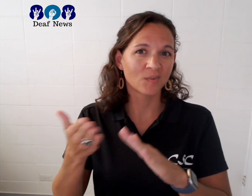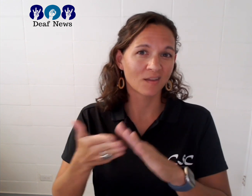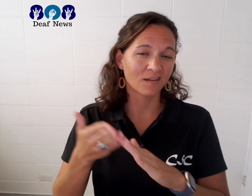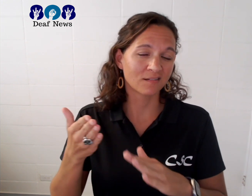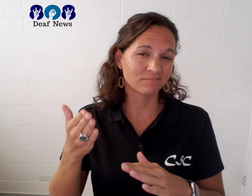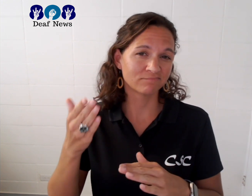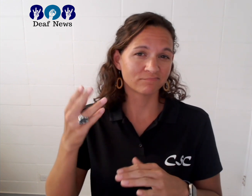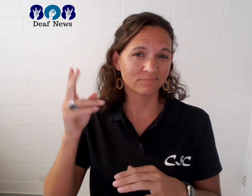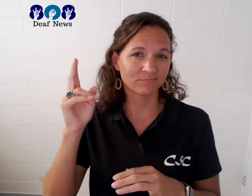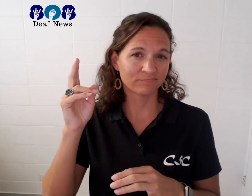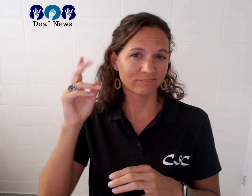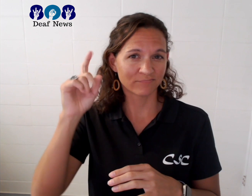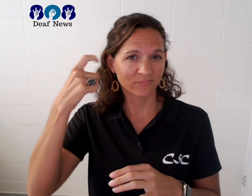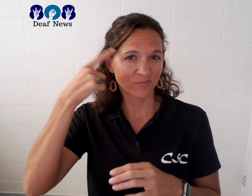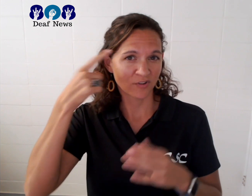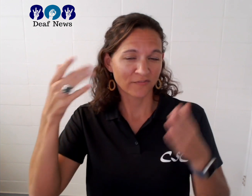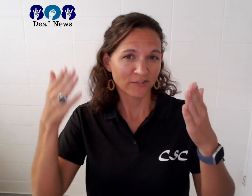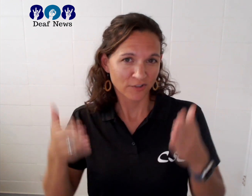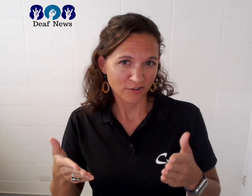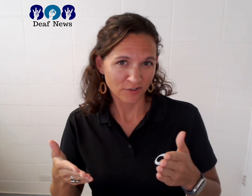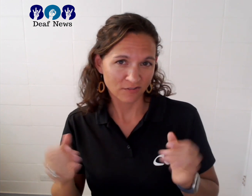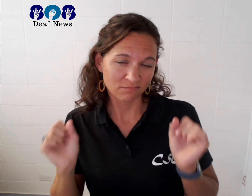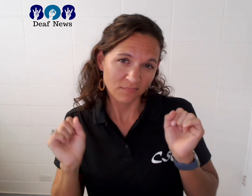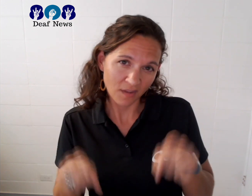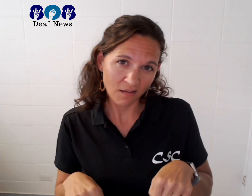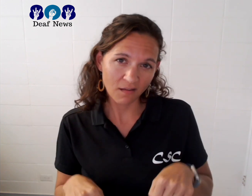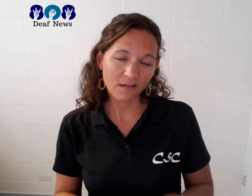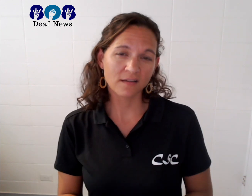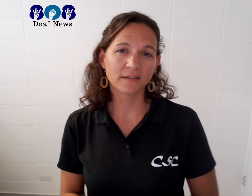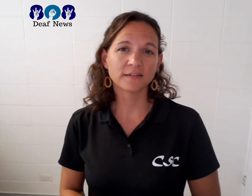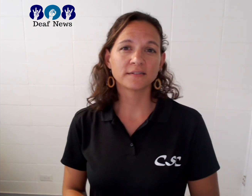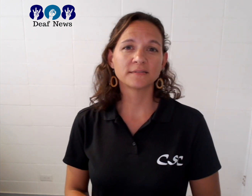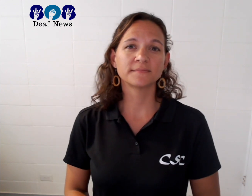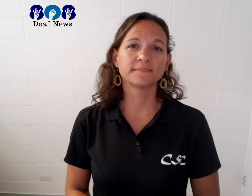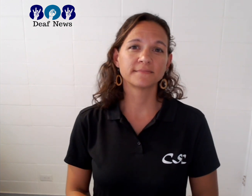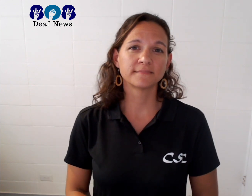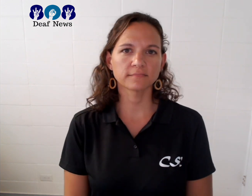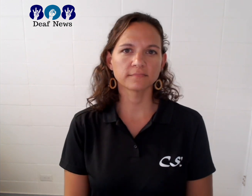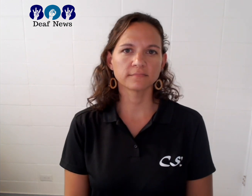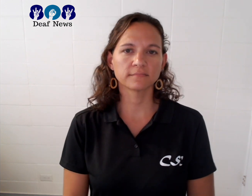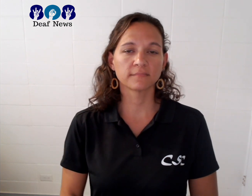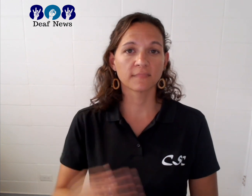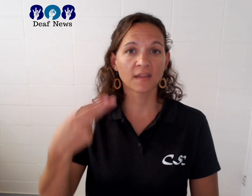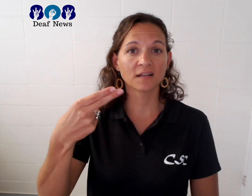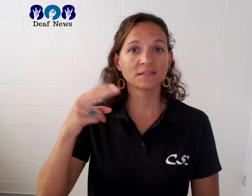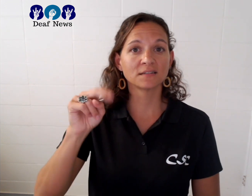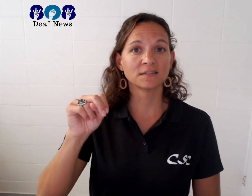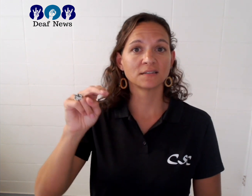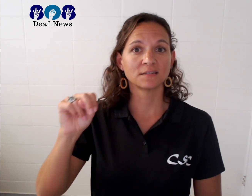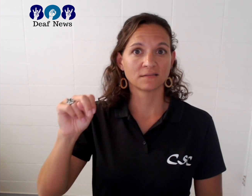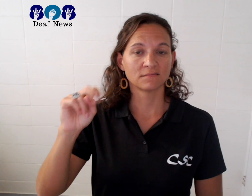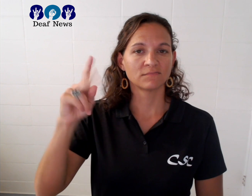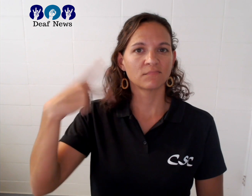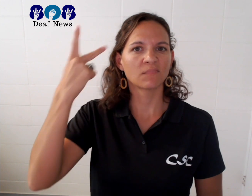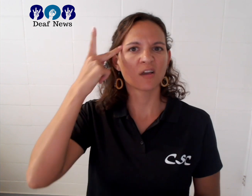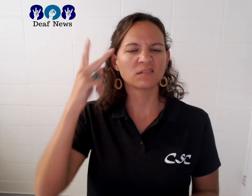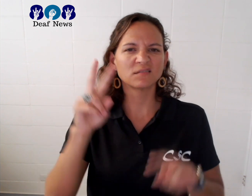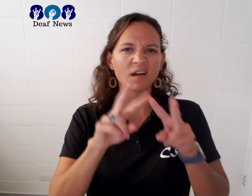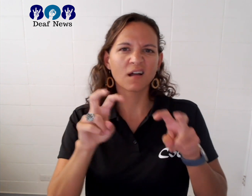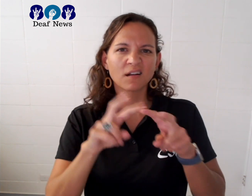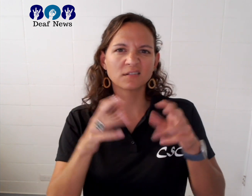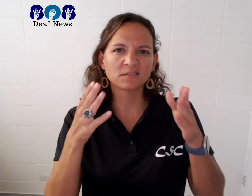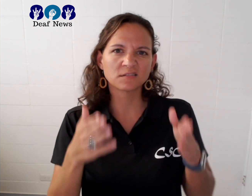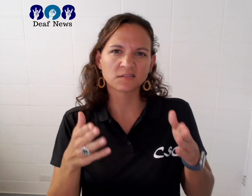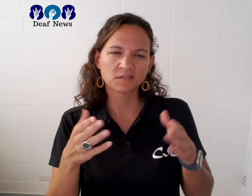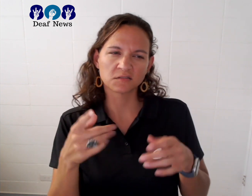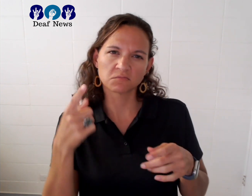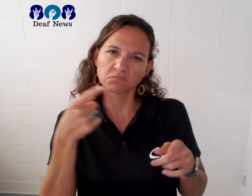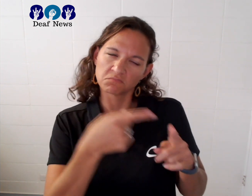of running for Governor. It could hurt him. A political analyst feel